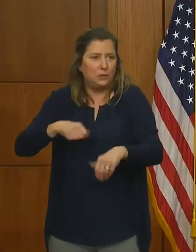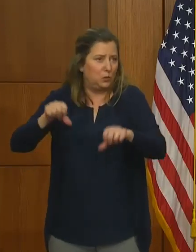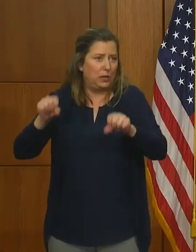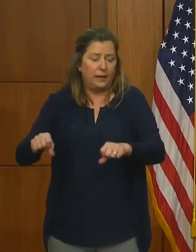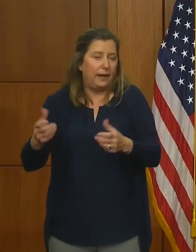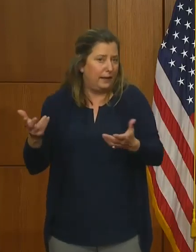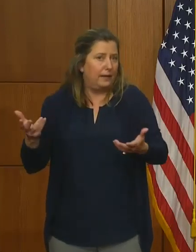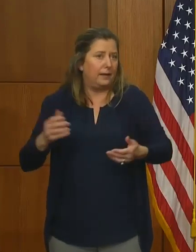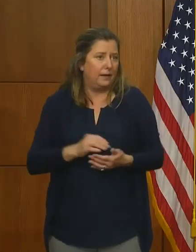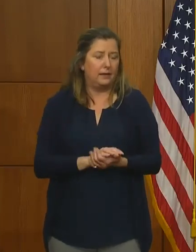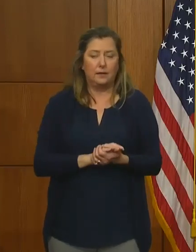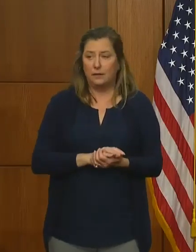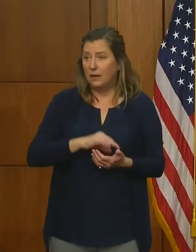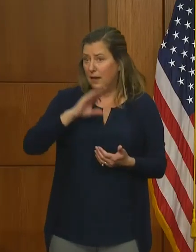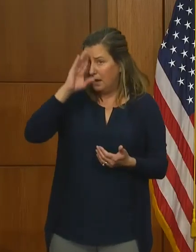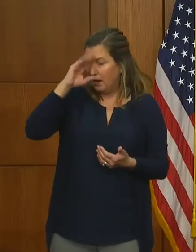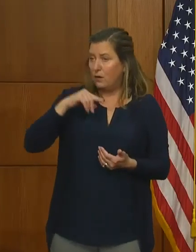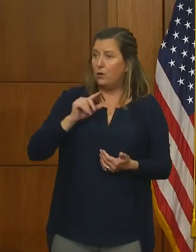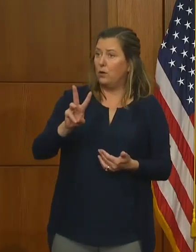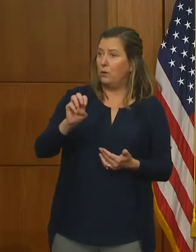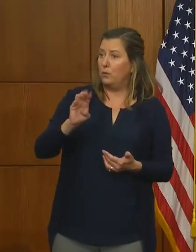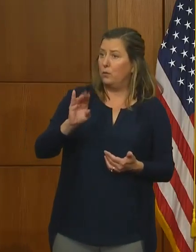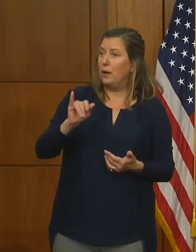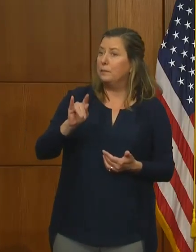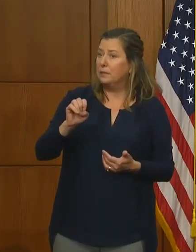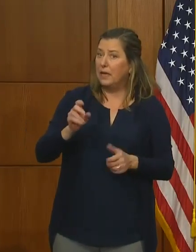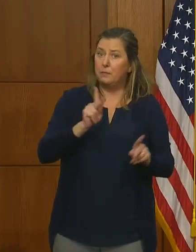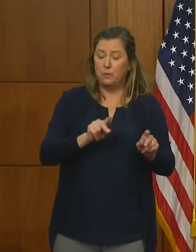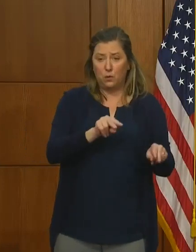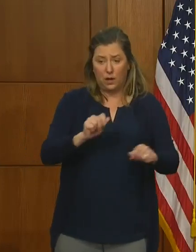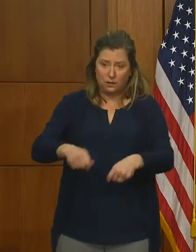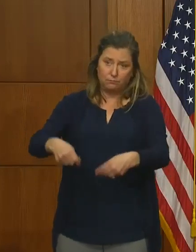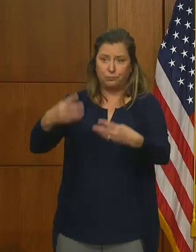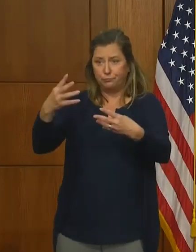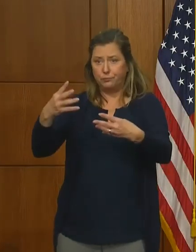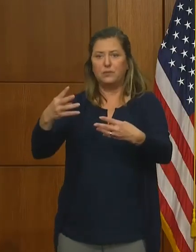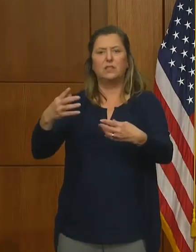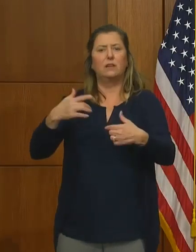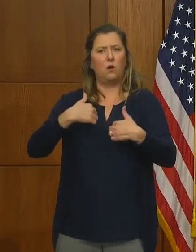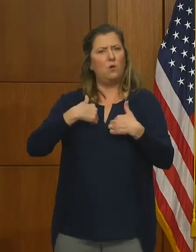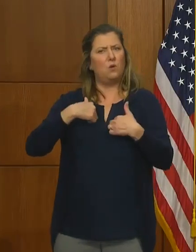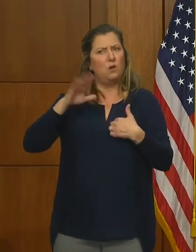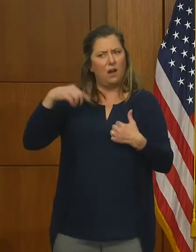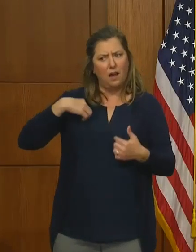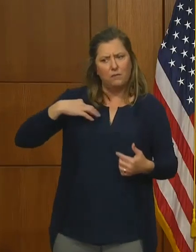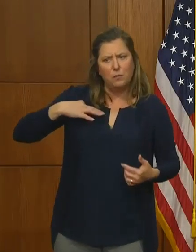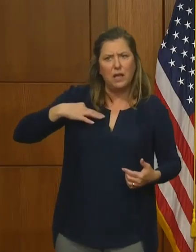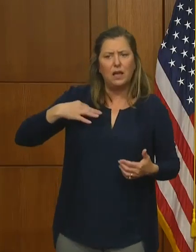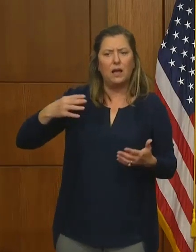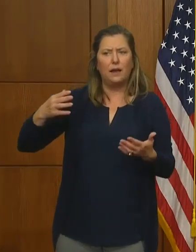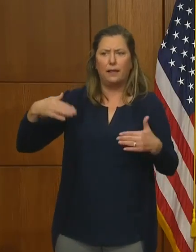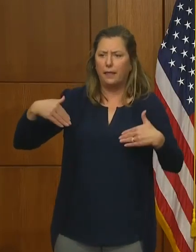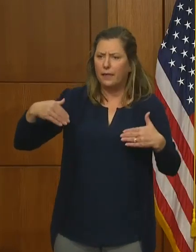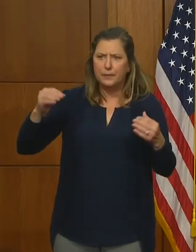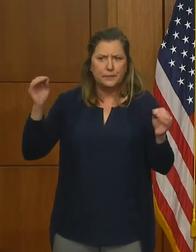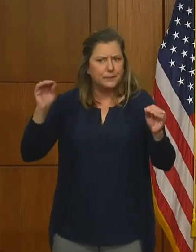SYSTEM AND WE'LL CONTINUE TO DO IT AS BEST WE CAN SO- I KNOW THERE'S A WEBSITE THAT